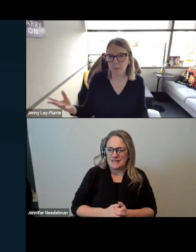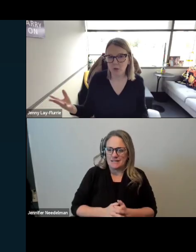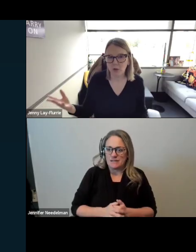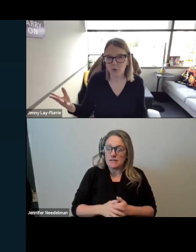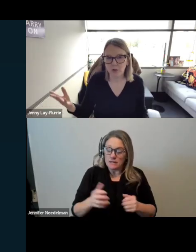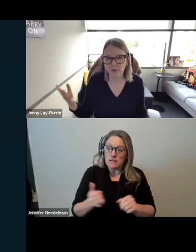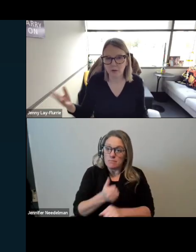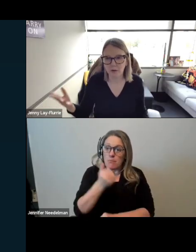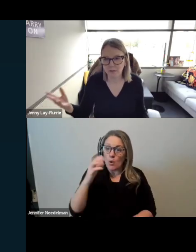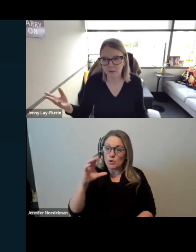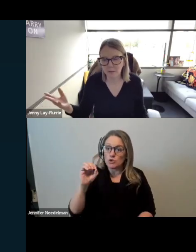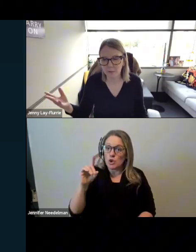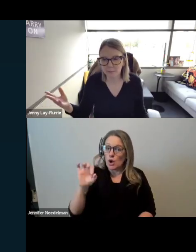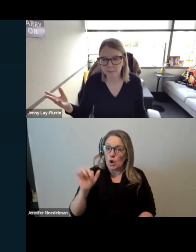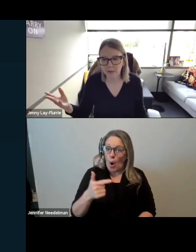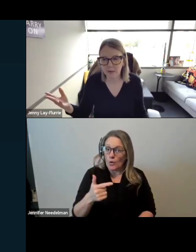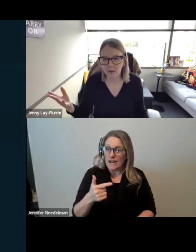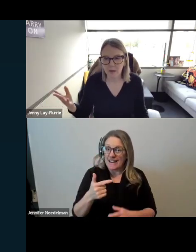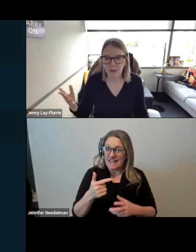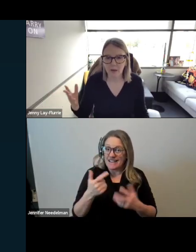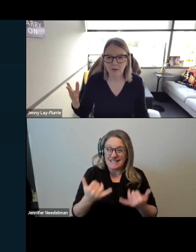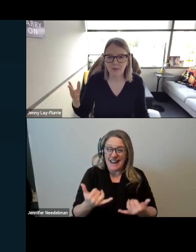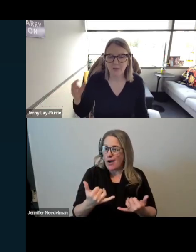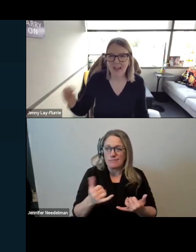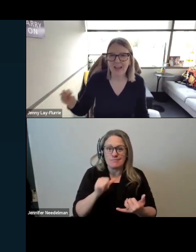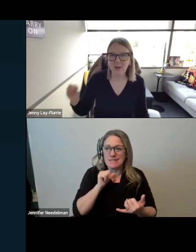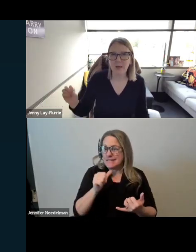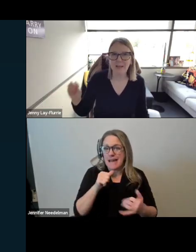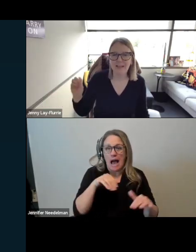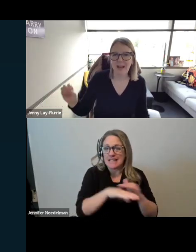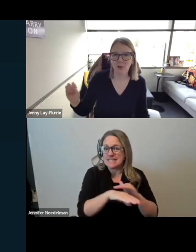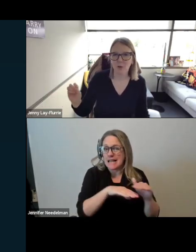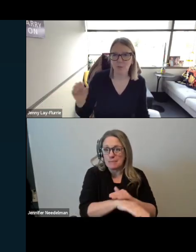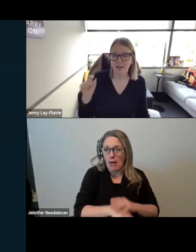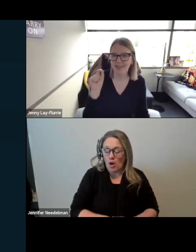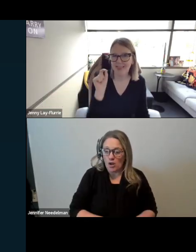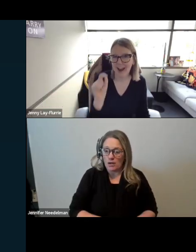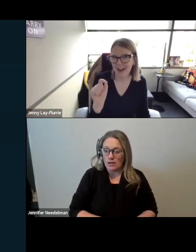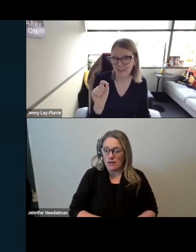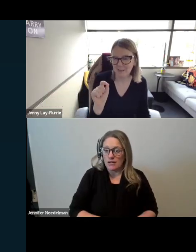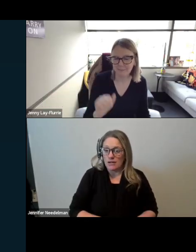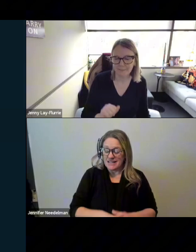to publish code that is not accessible. So can we tackle that?